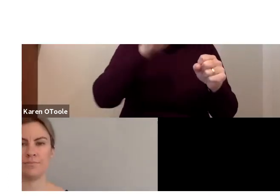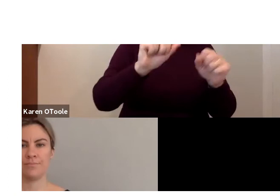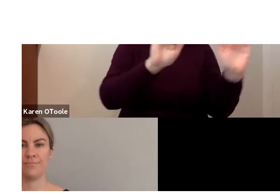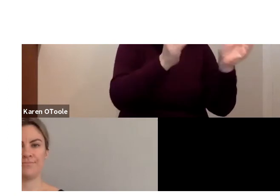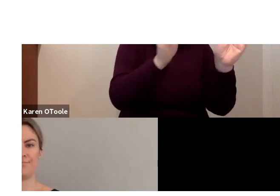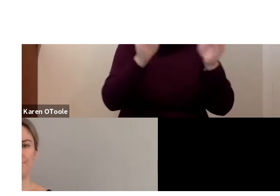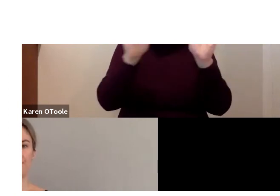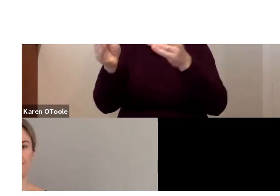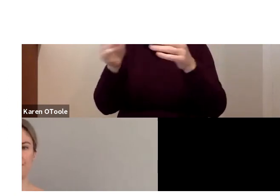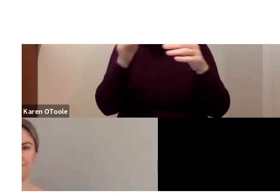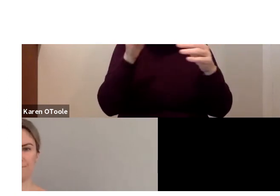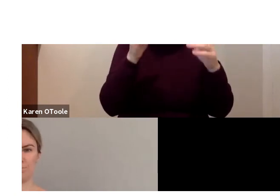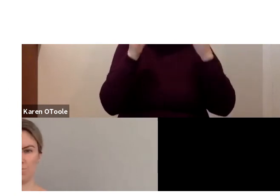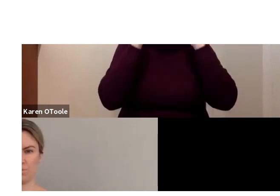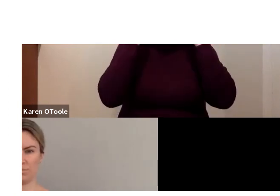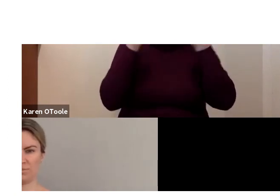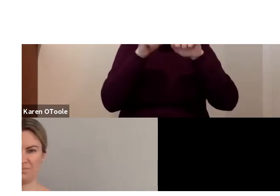planet who does not know what 'LOL' means.